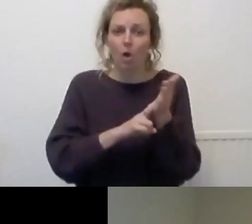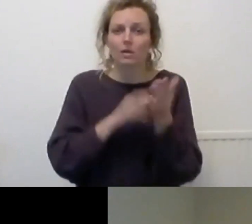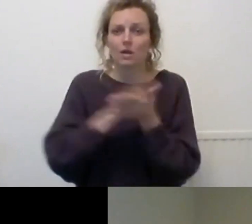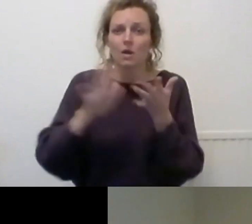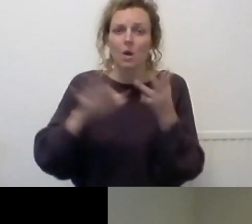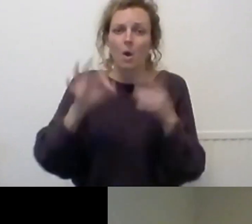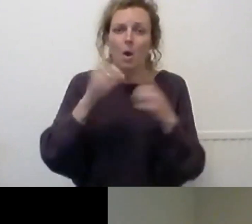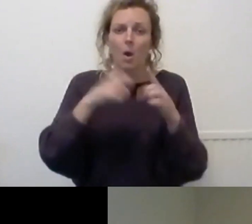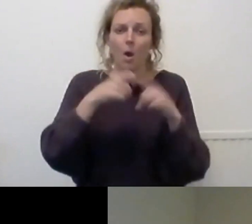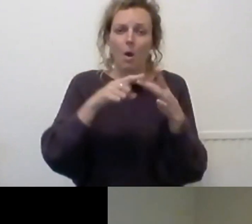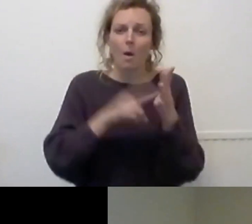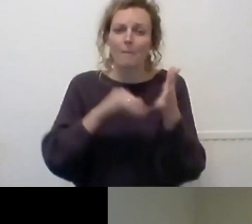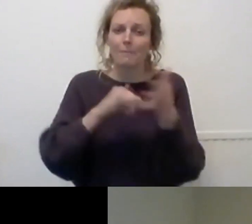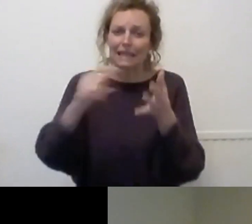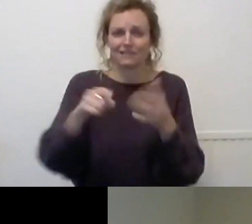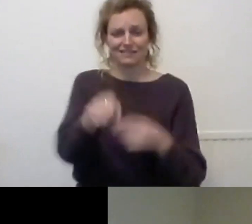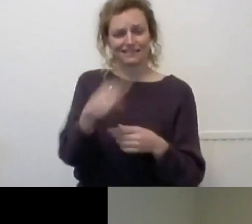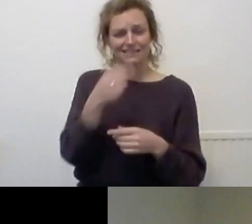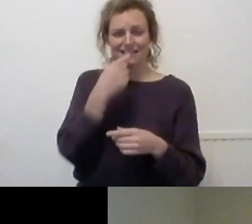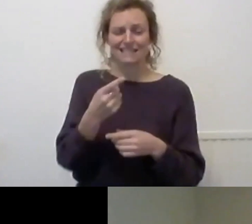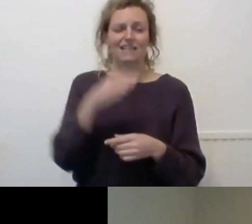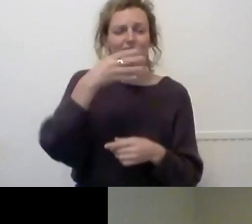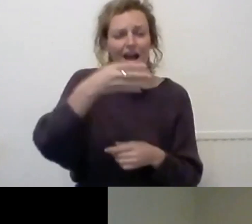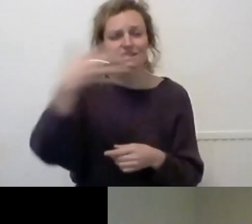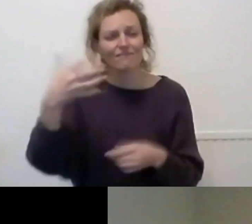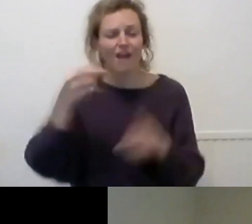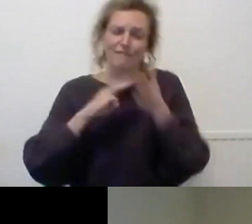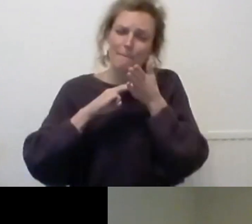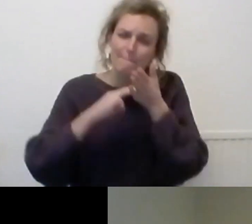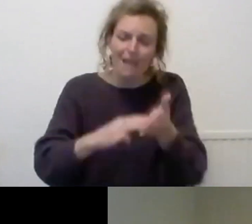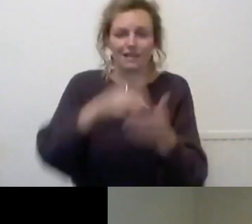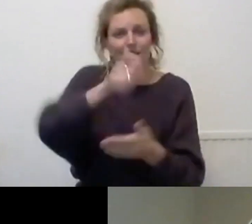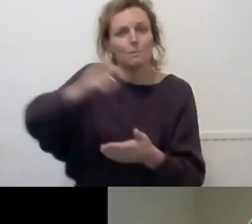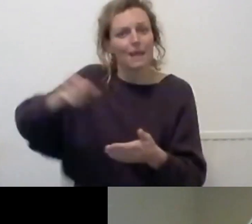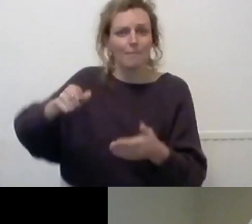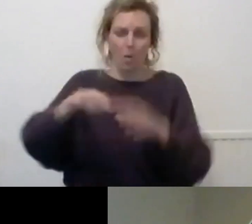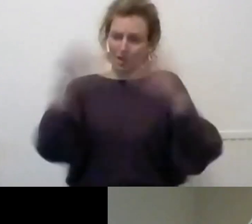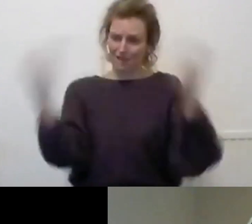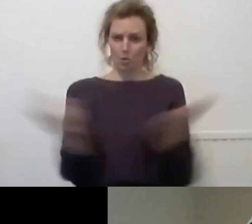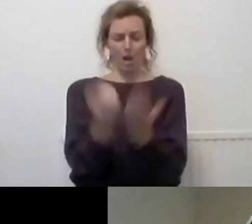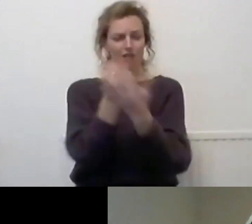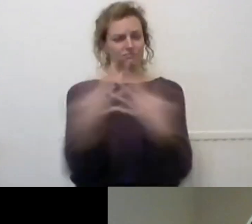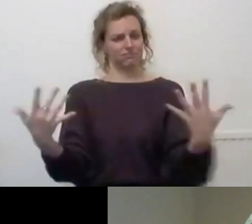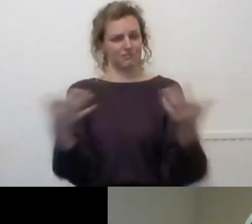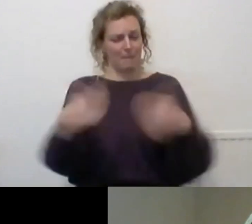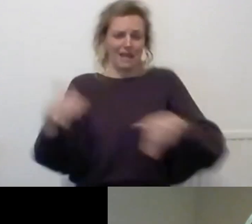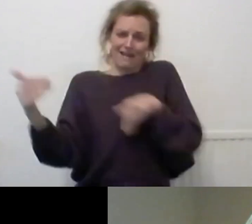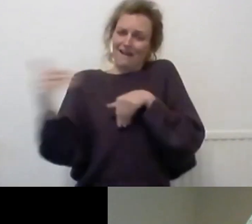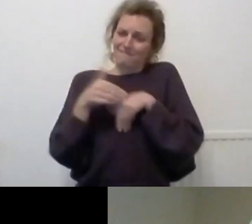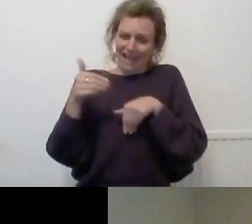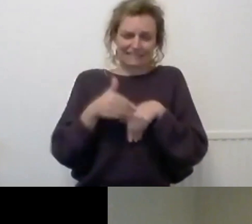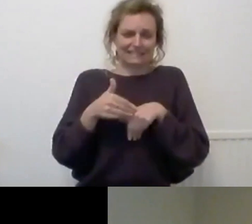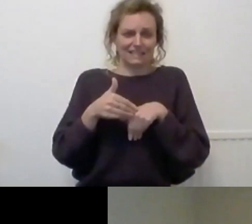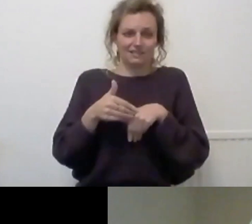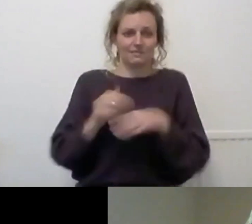have been infected with COVID-19. And there have been over 2 million deaths already. And in the UK.